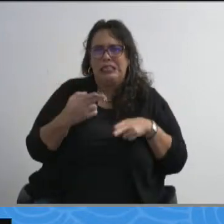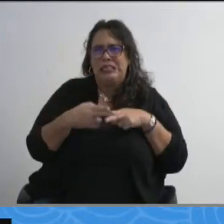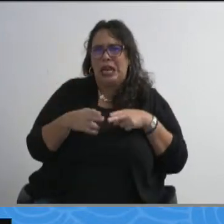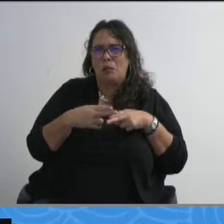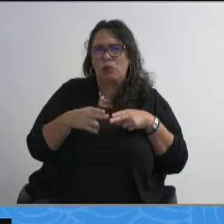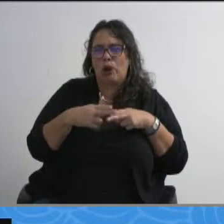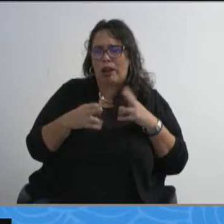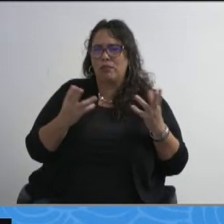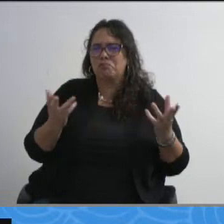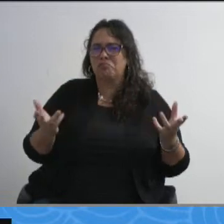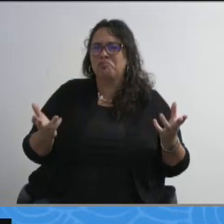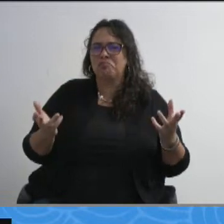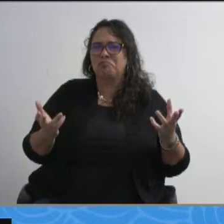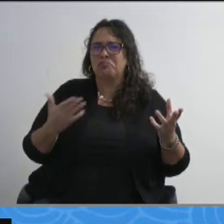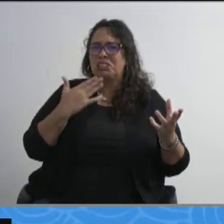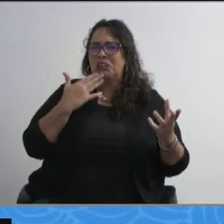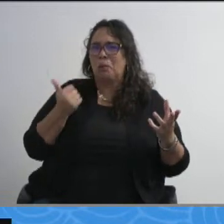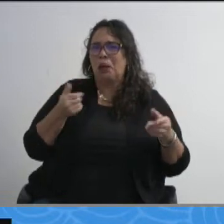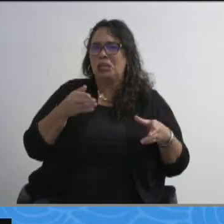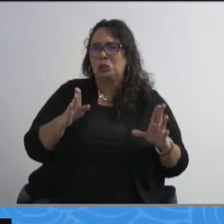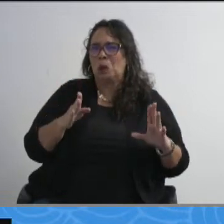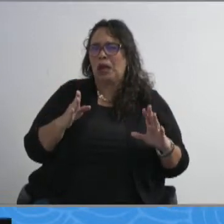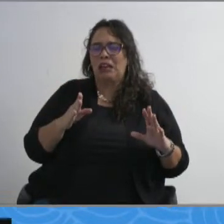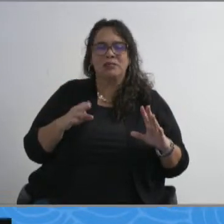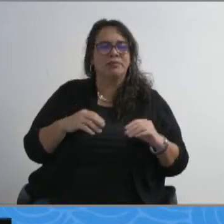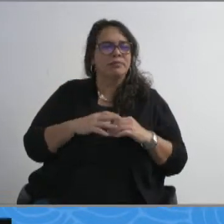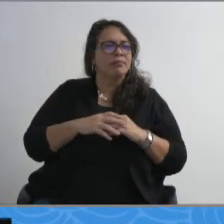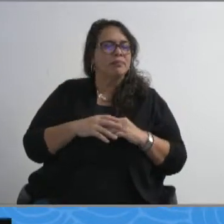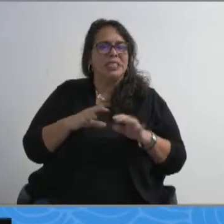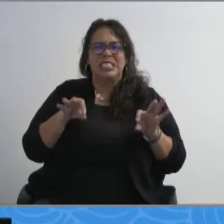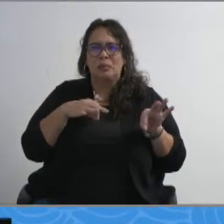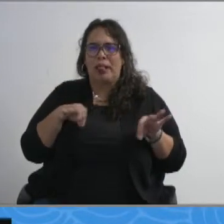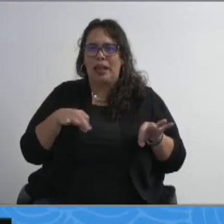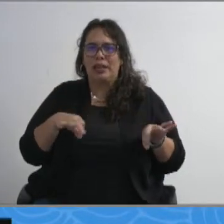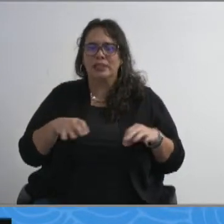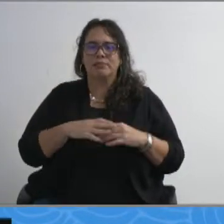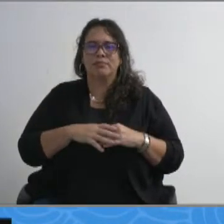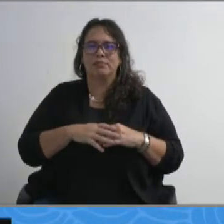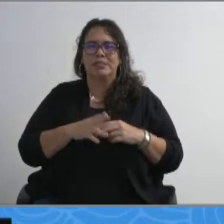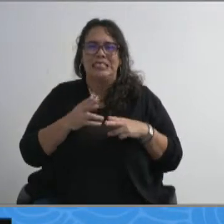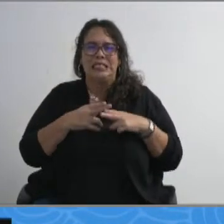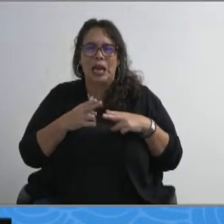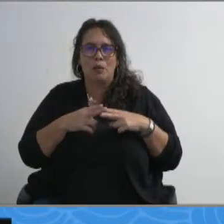I guess it would probably be the best way to put it. These are temporary permits allowed